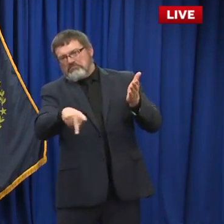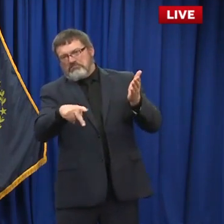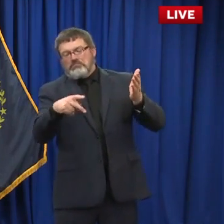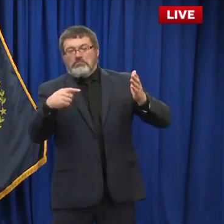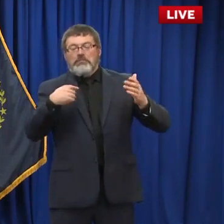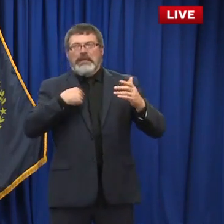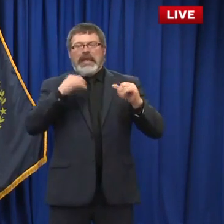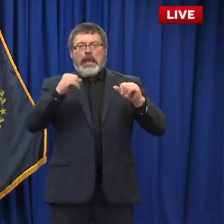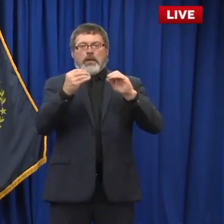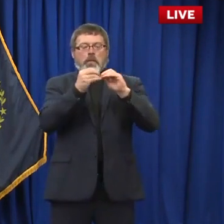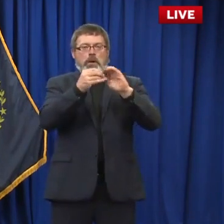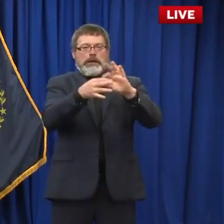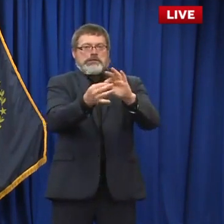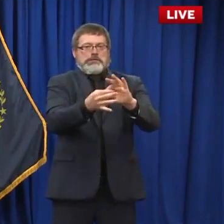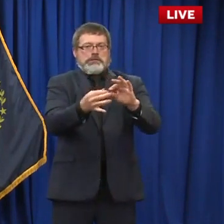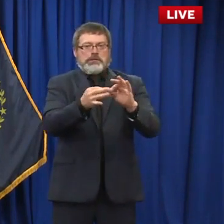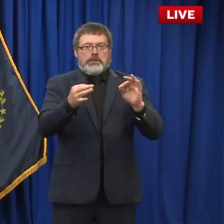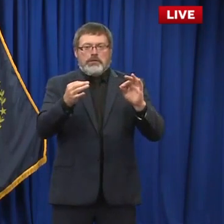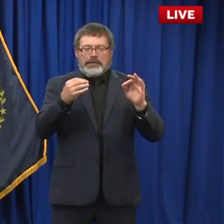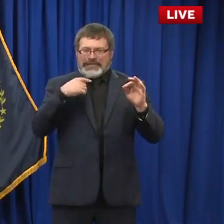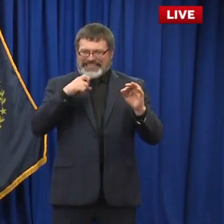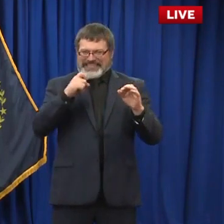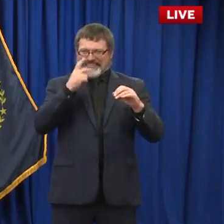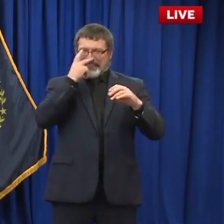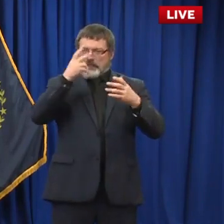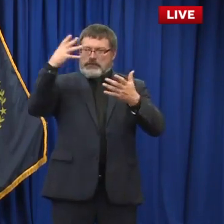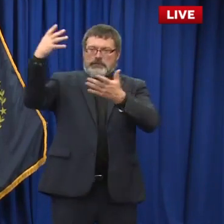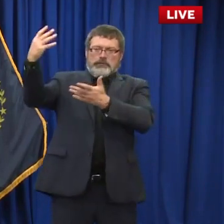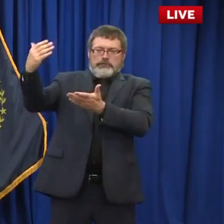ARE AND WE'LL HAVE BETTER INFORMATION ON THAT IN JUST A FEW SHORT WEEKS.